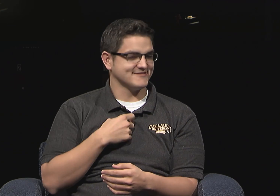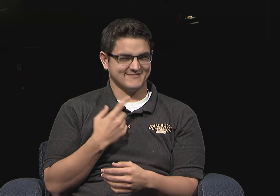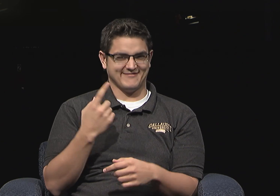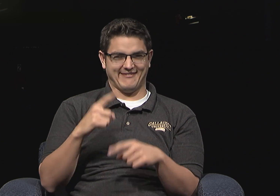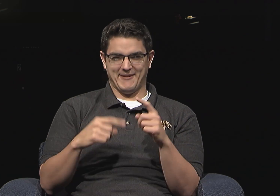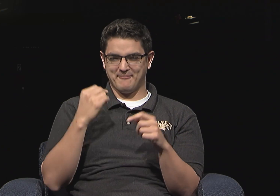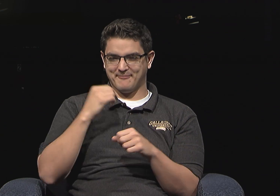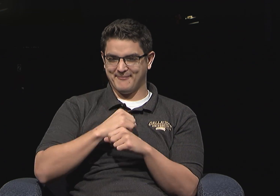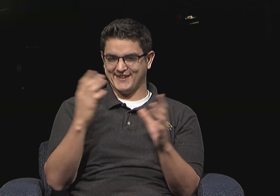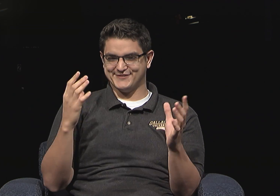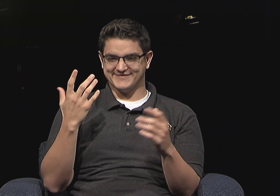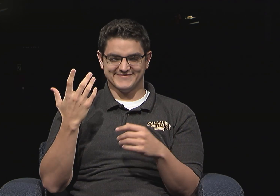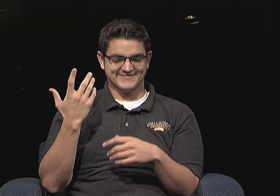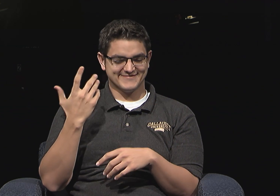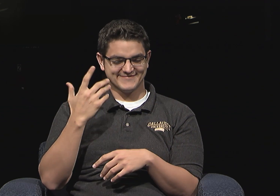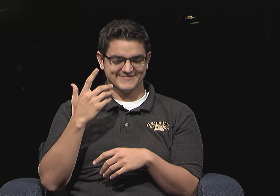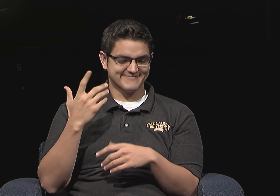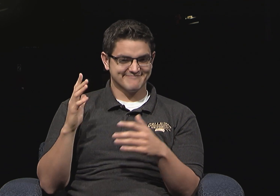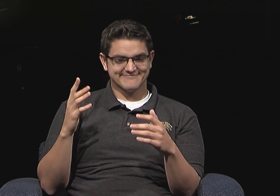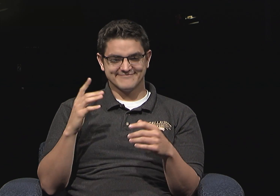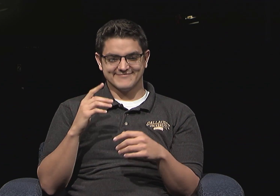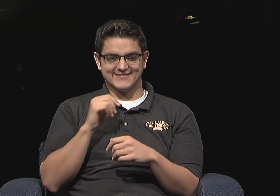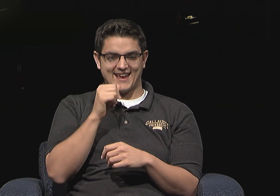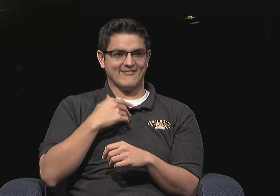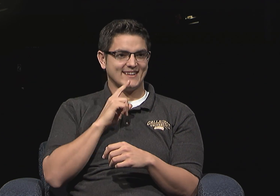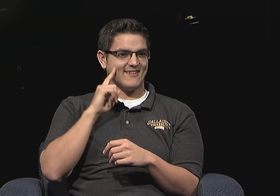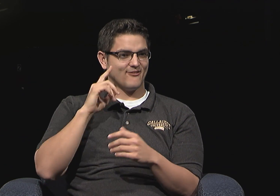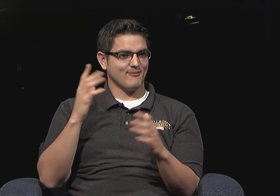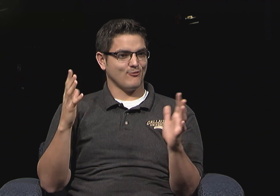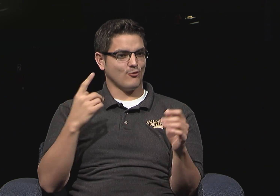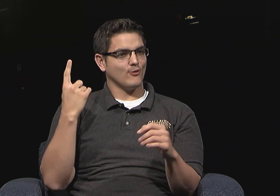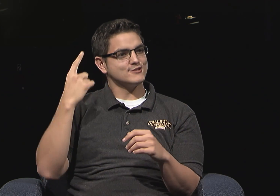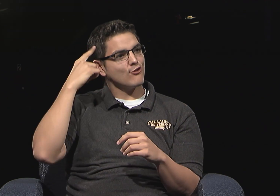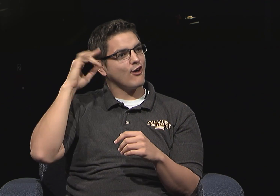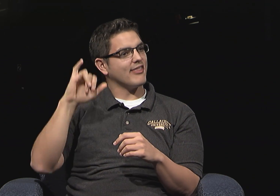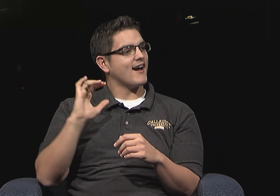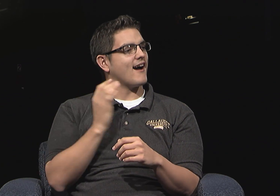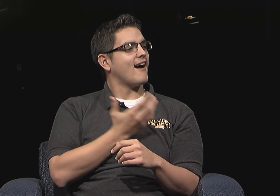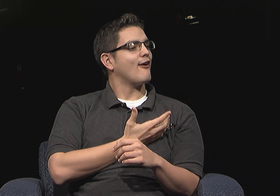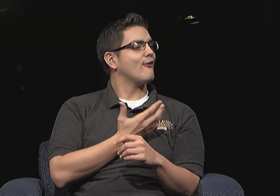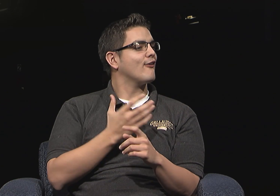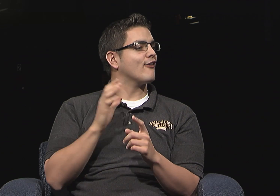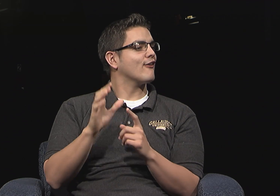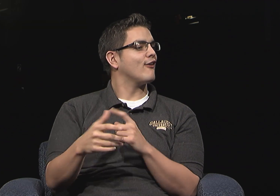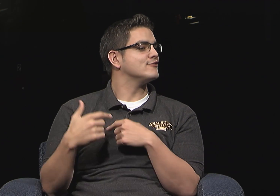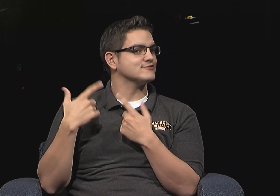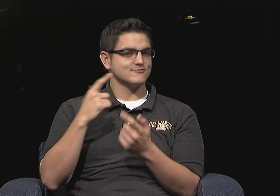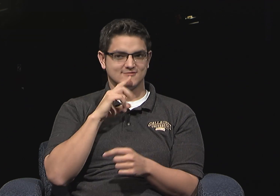You know, I can't imagine not having deaf applause. I thought it had always been a part of our culture